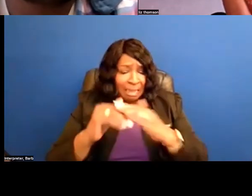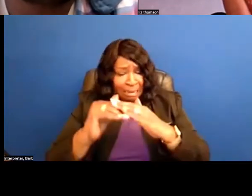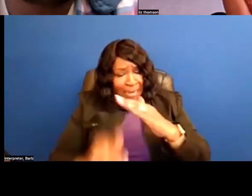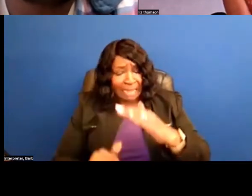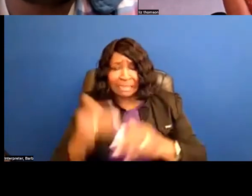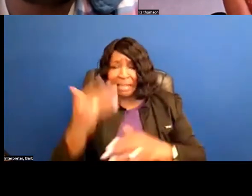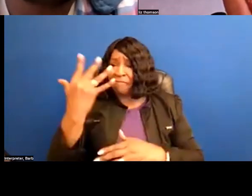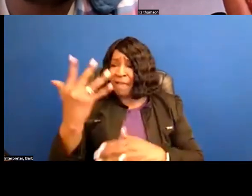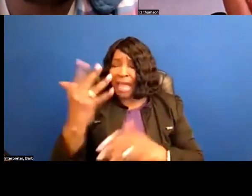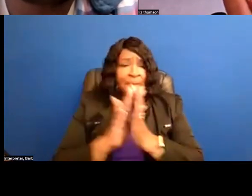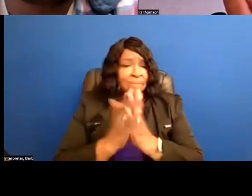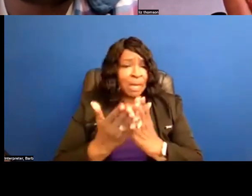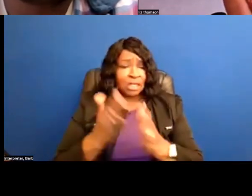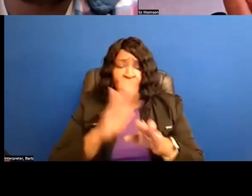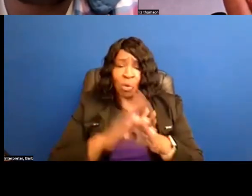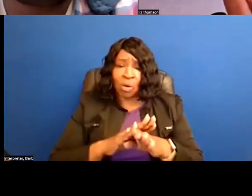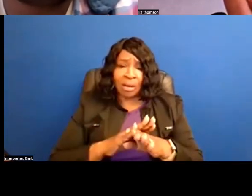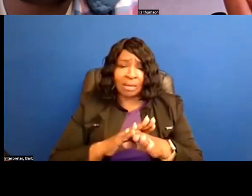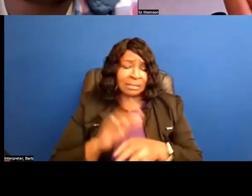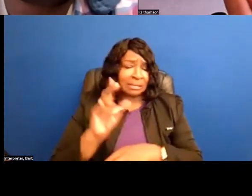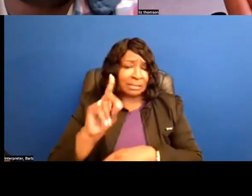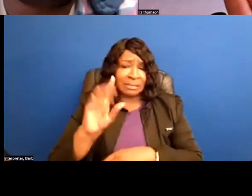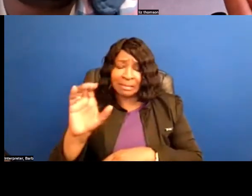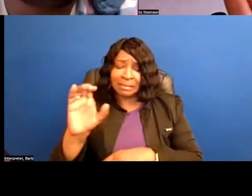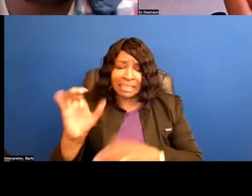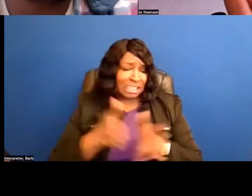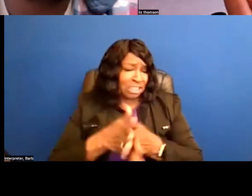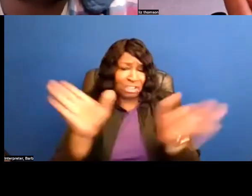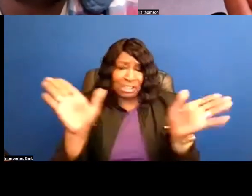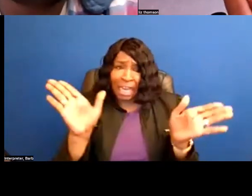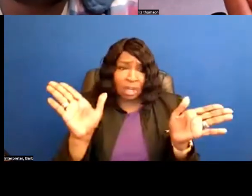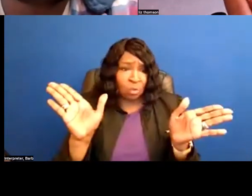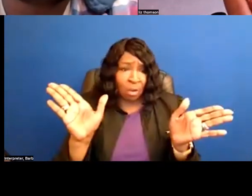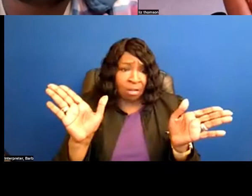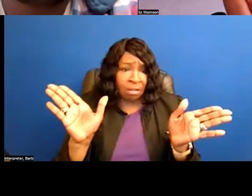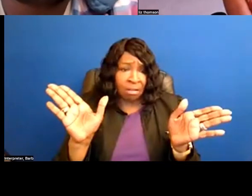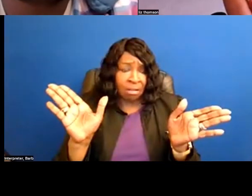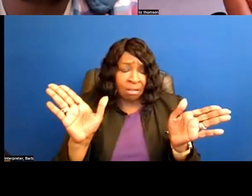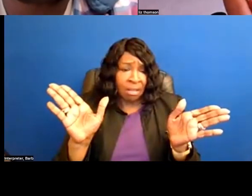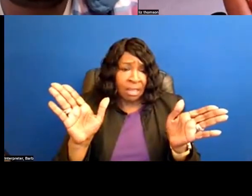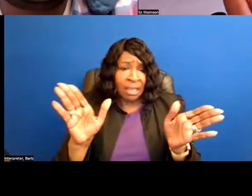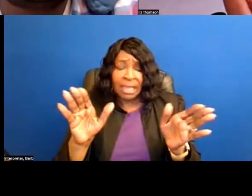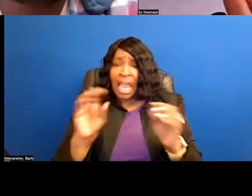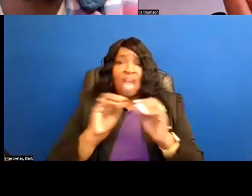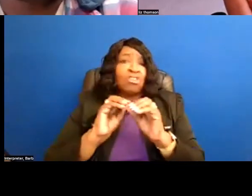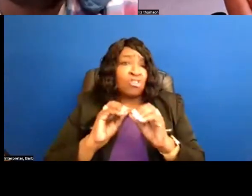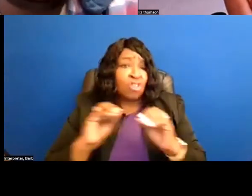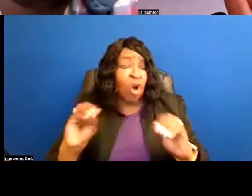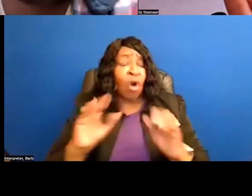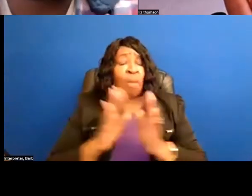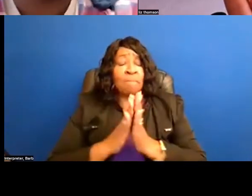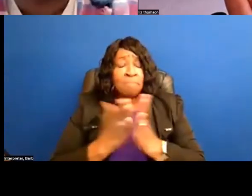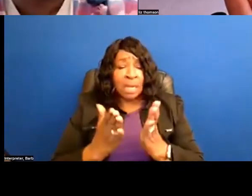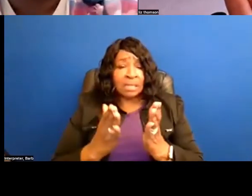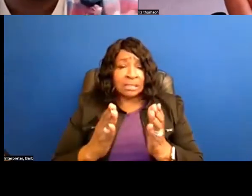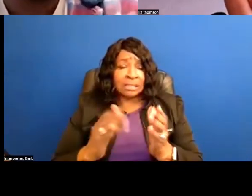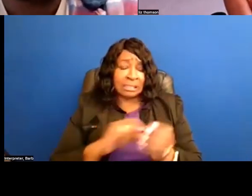on cultural centers in general and no books on specifically disability cultural centers.